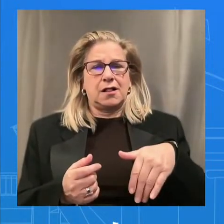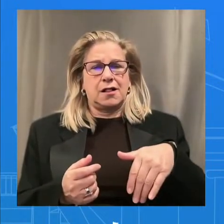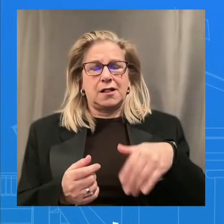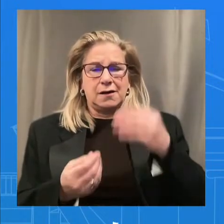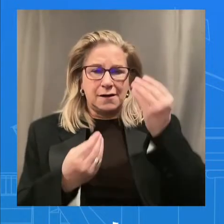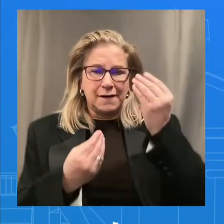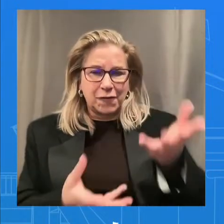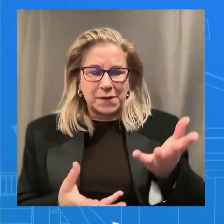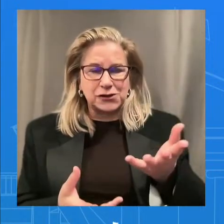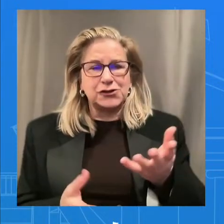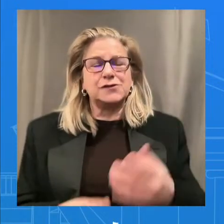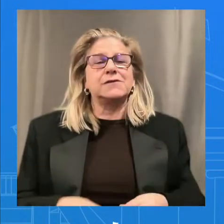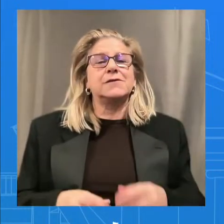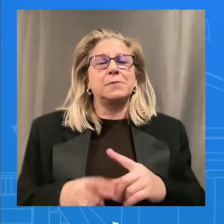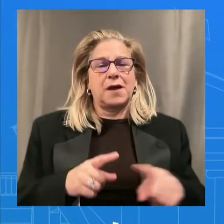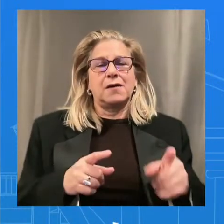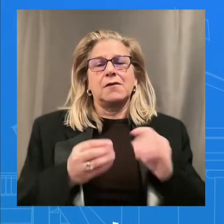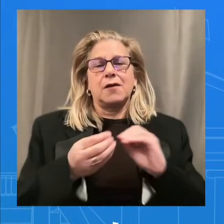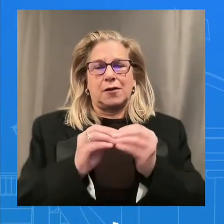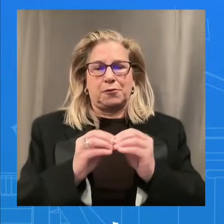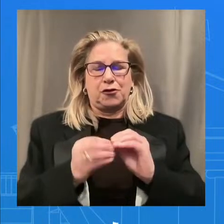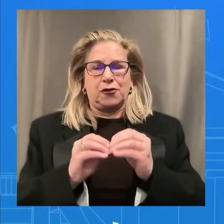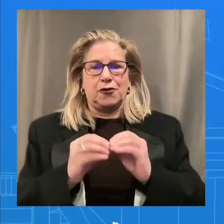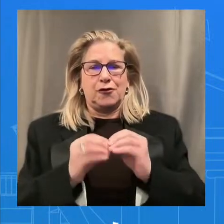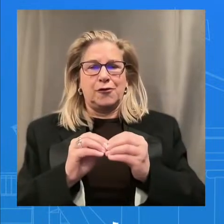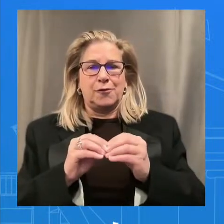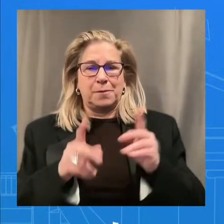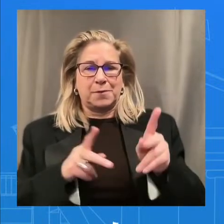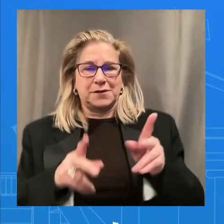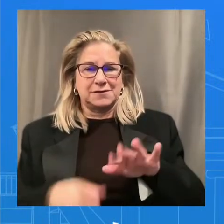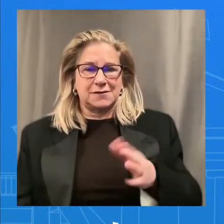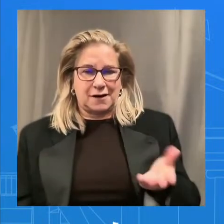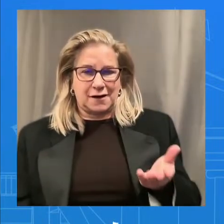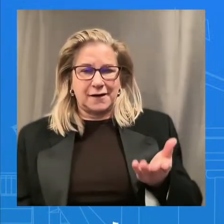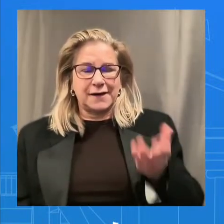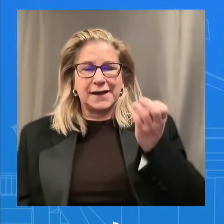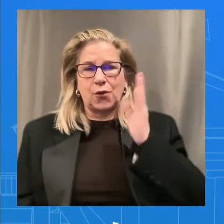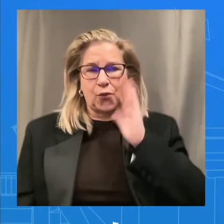when he returns from the State Department where he does wildfire briefing with his team.